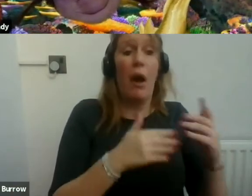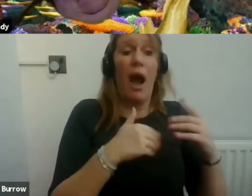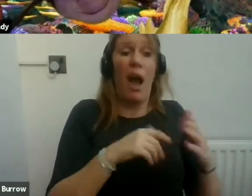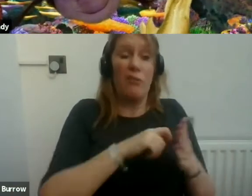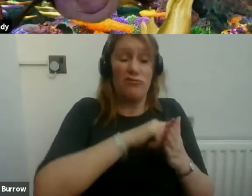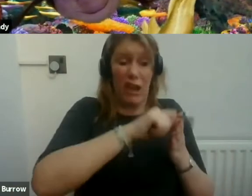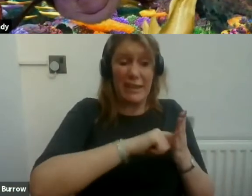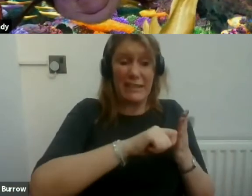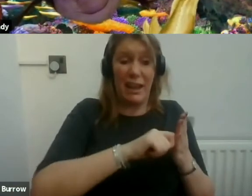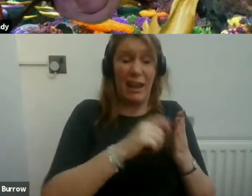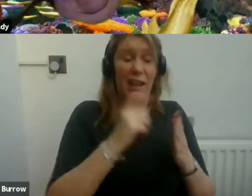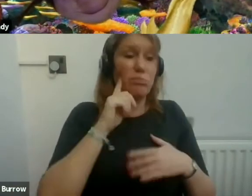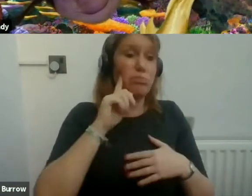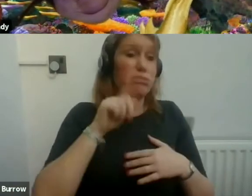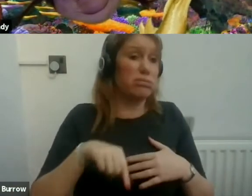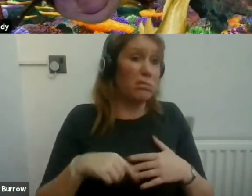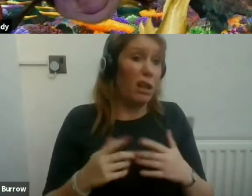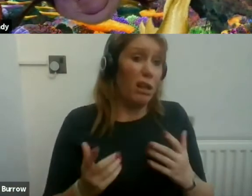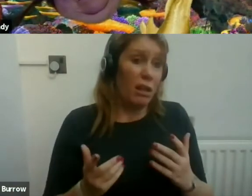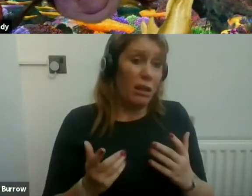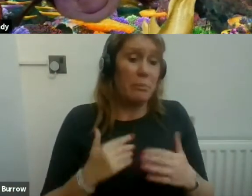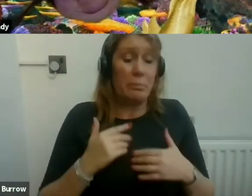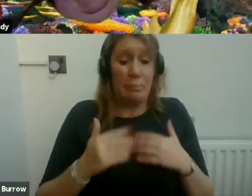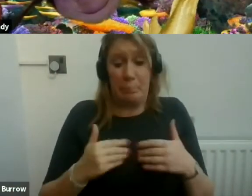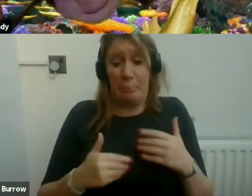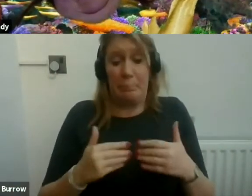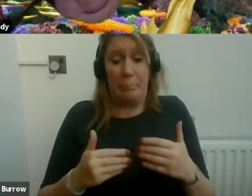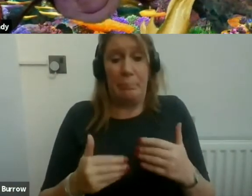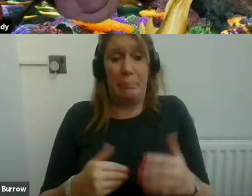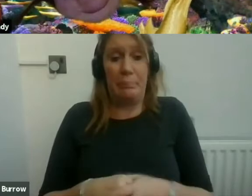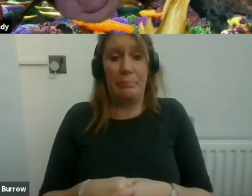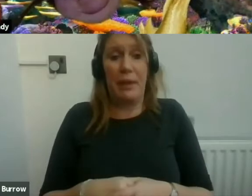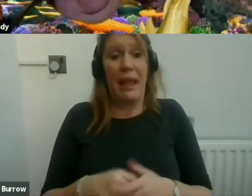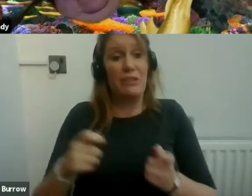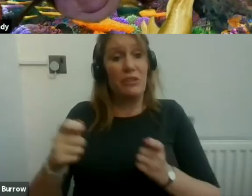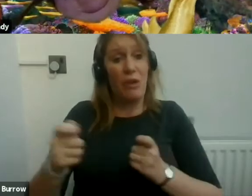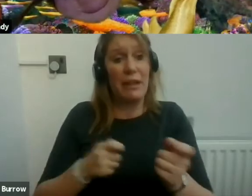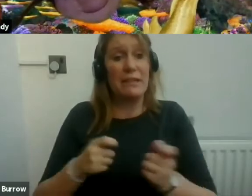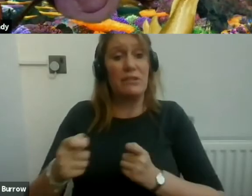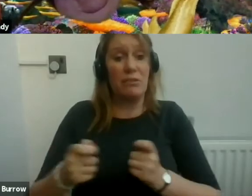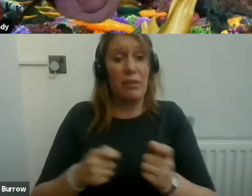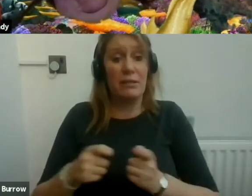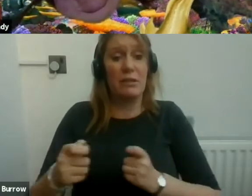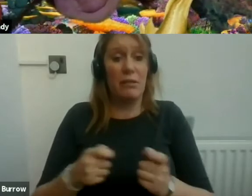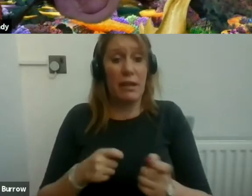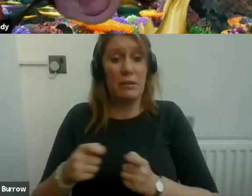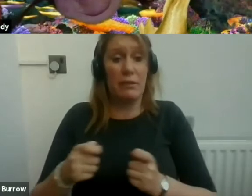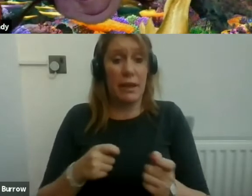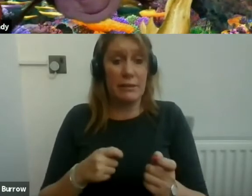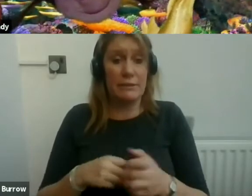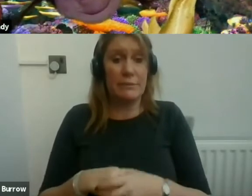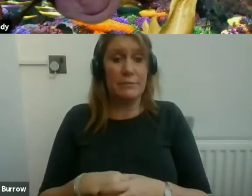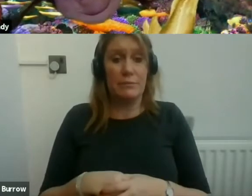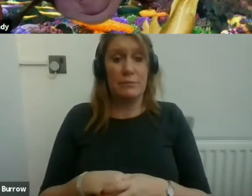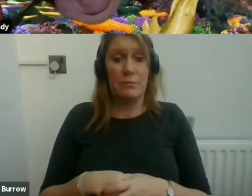a long time and mainly directed so I've actually worked with lots of disabled